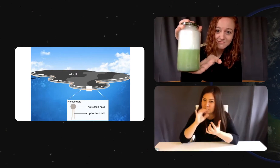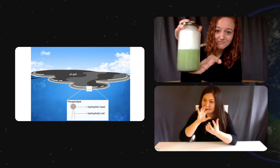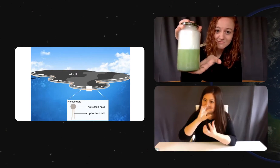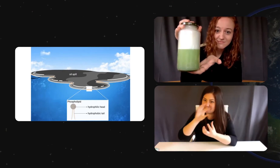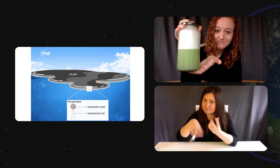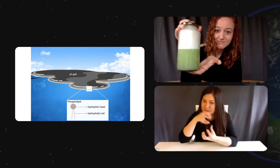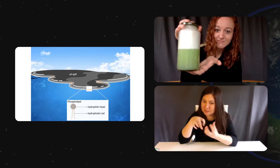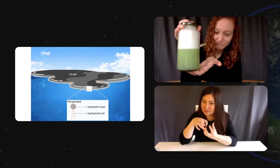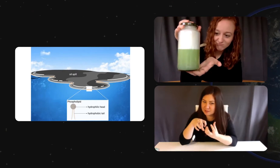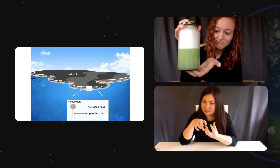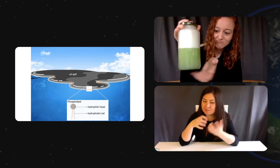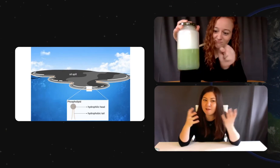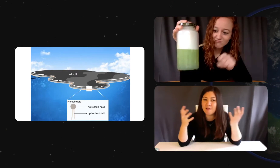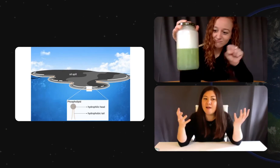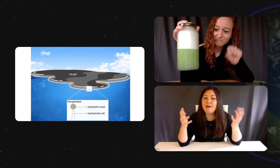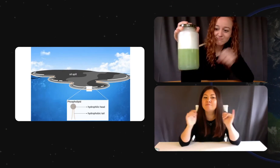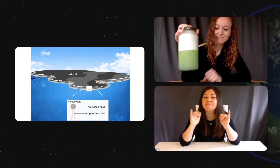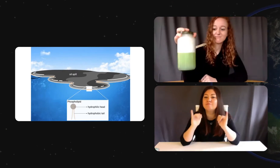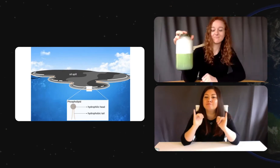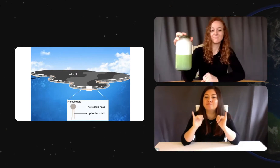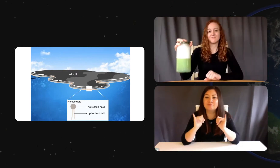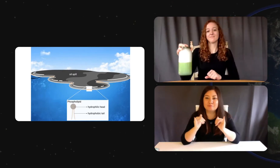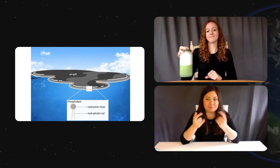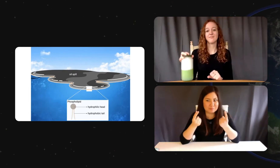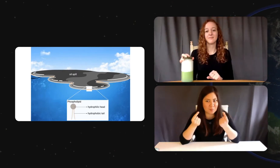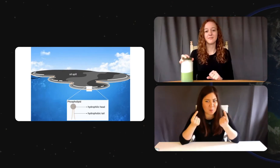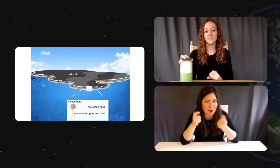The oil and water seem to have mixed slightly.